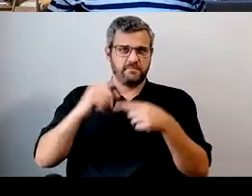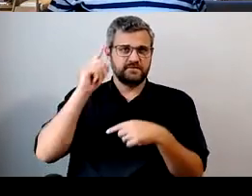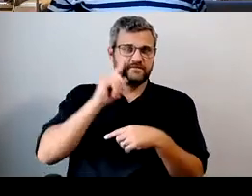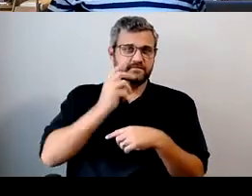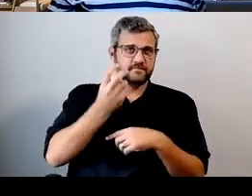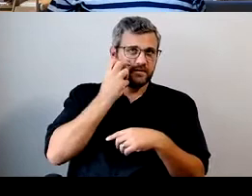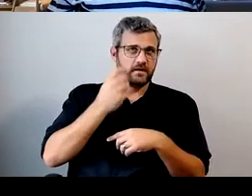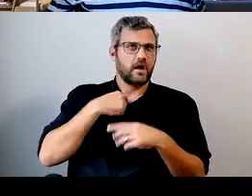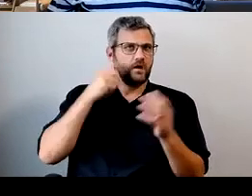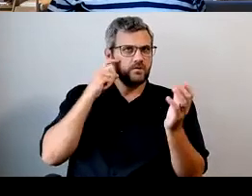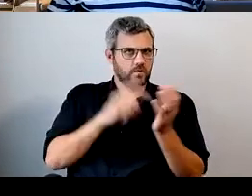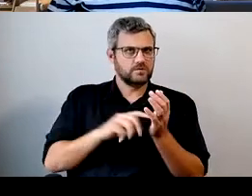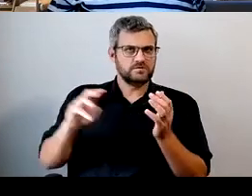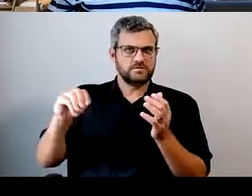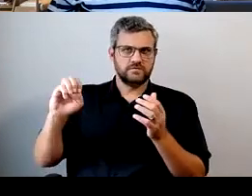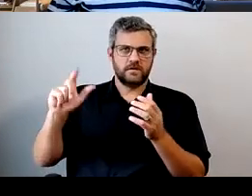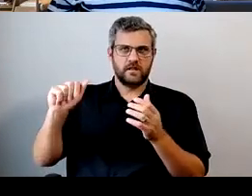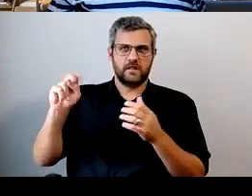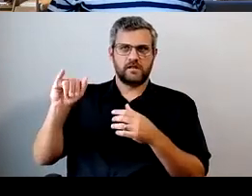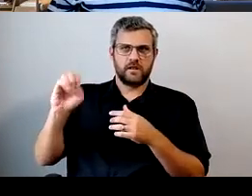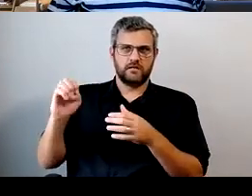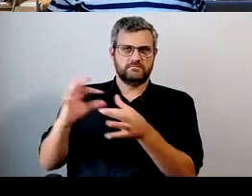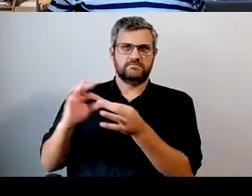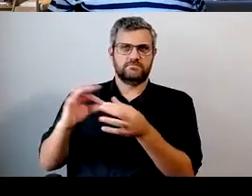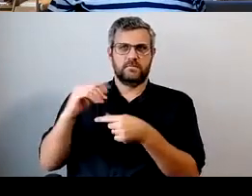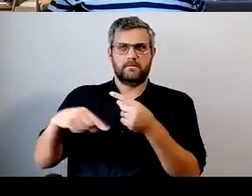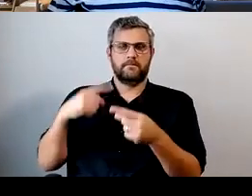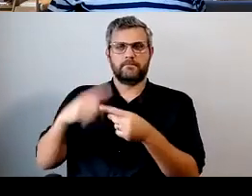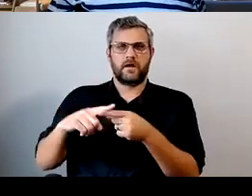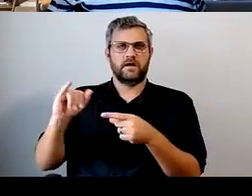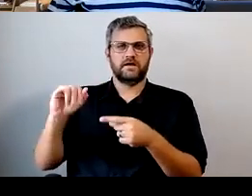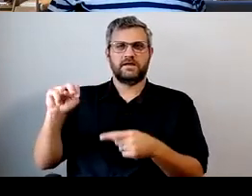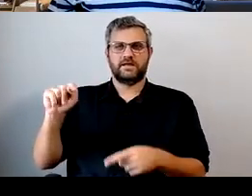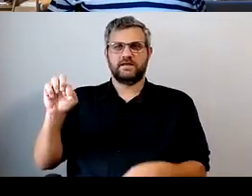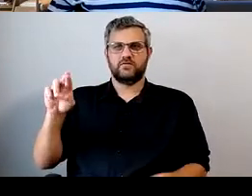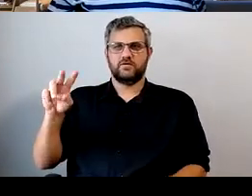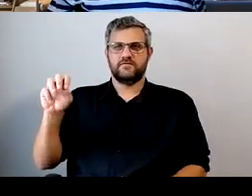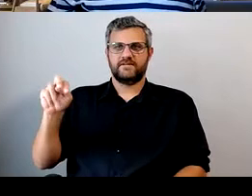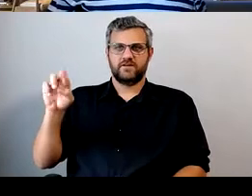I noticed that Melanie spoke about interveners and the difference between an intervener